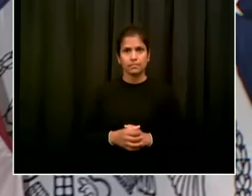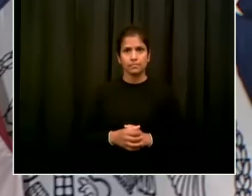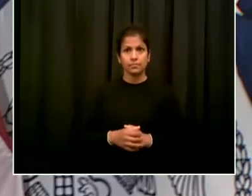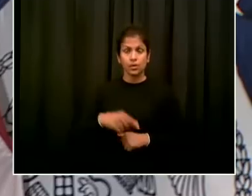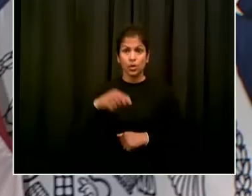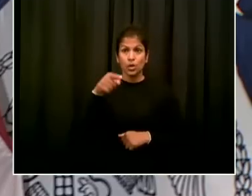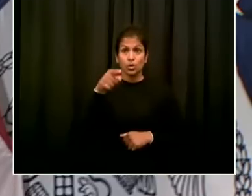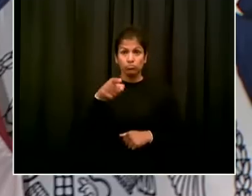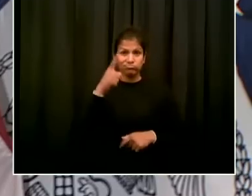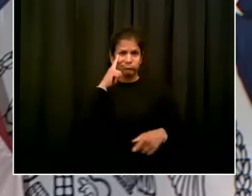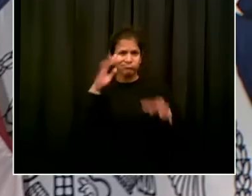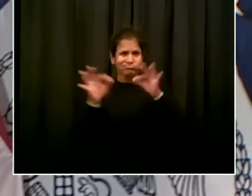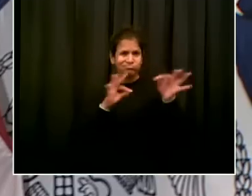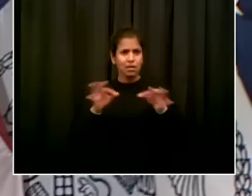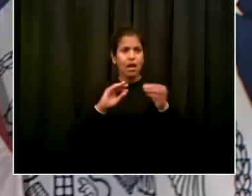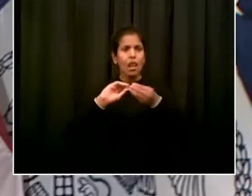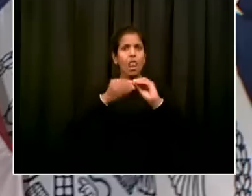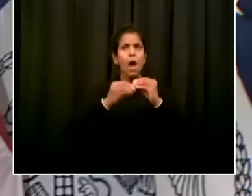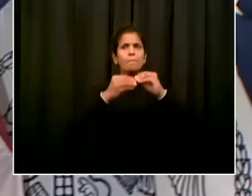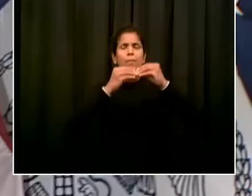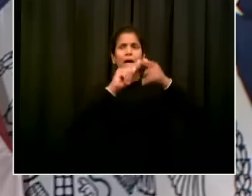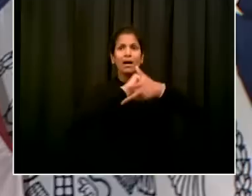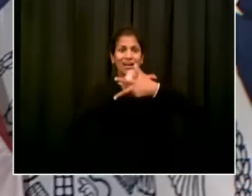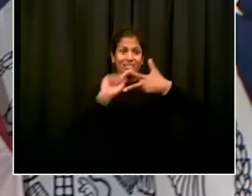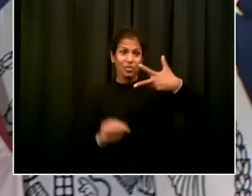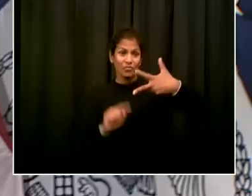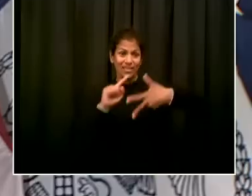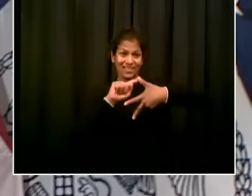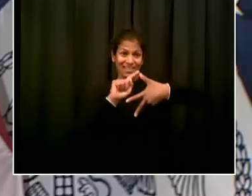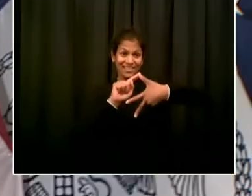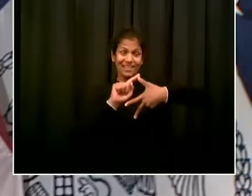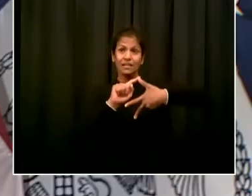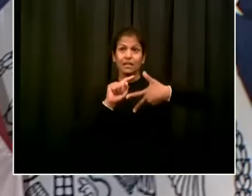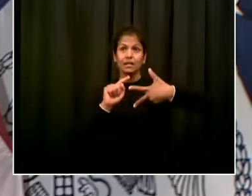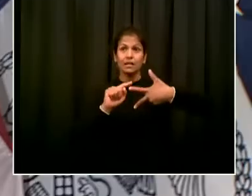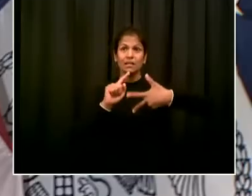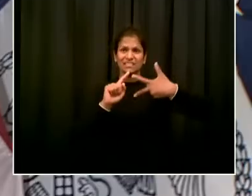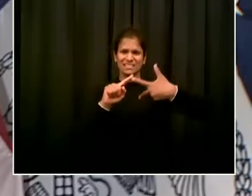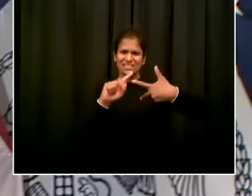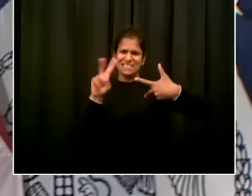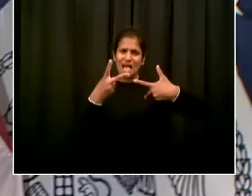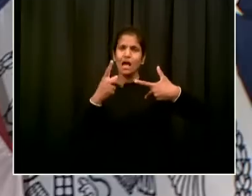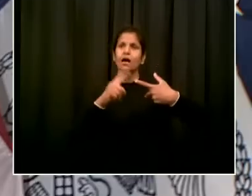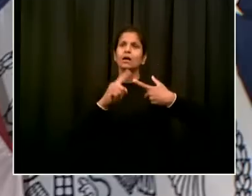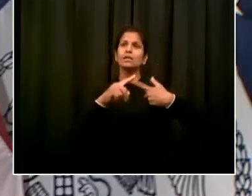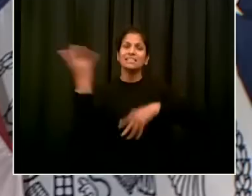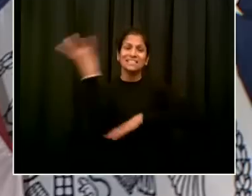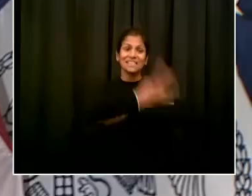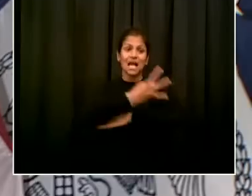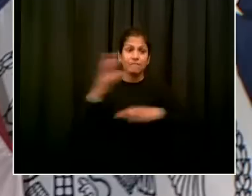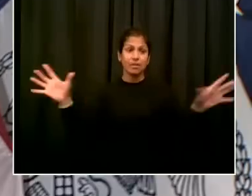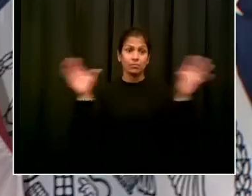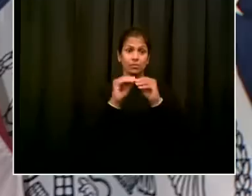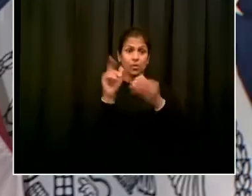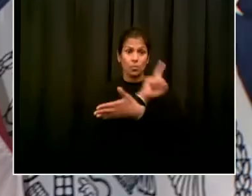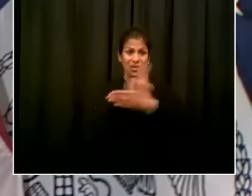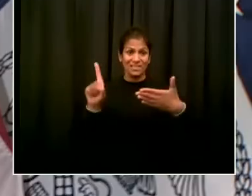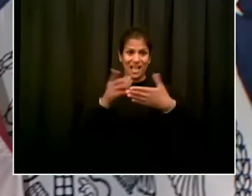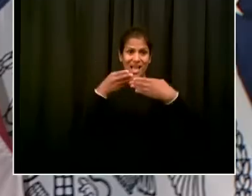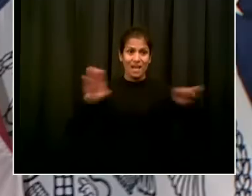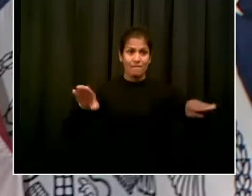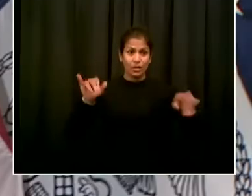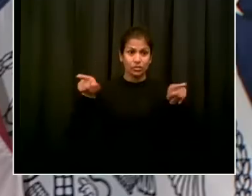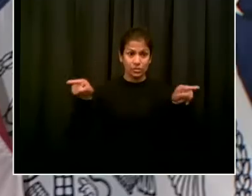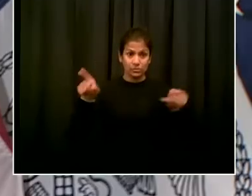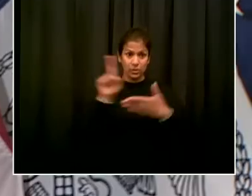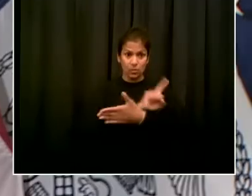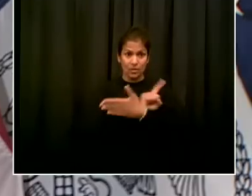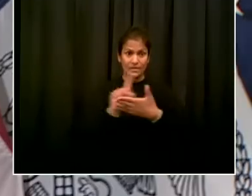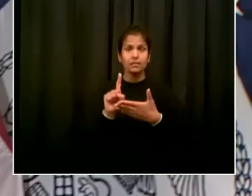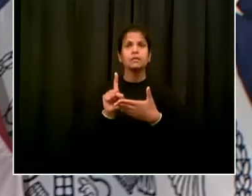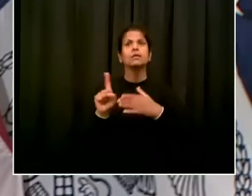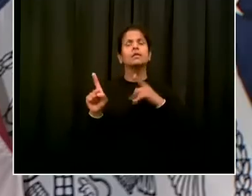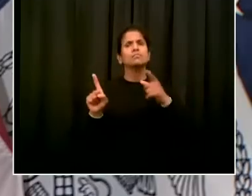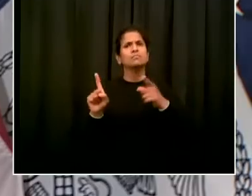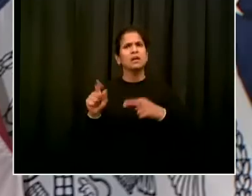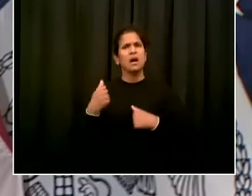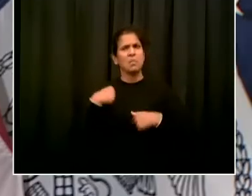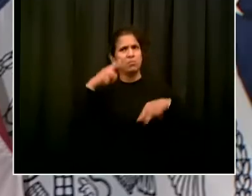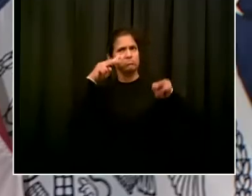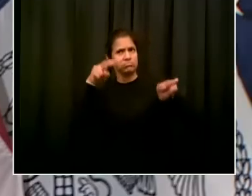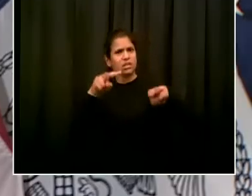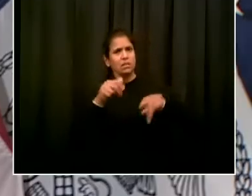THE REERCODDED CASES ON SEVEN D